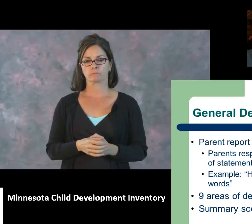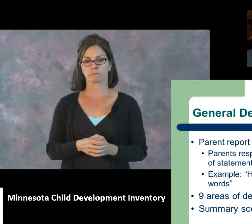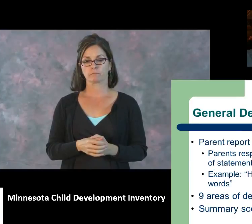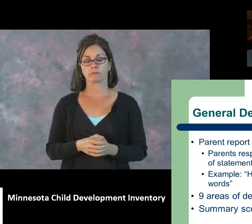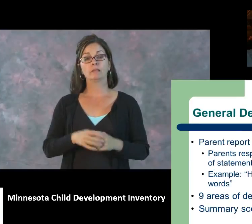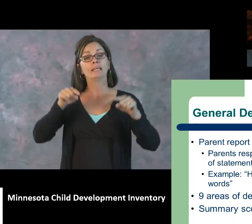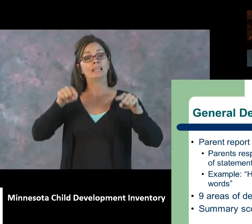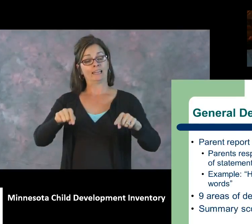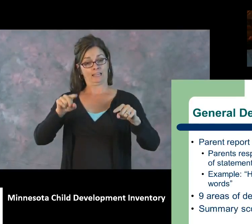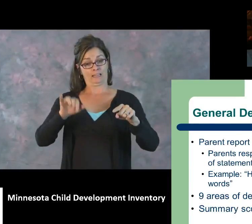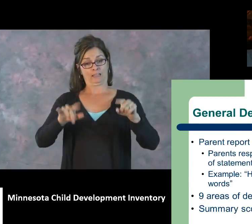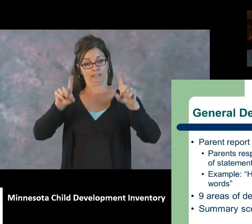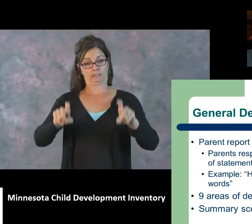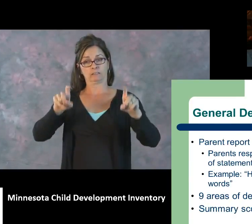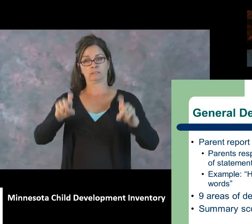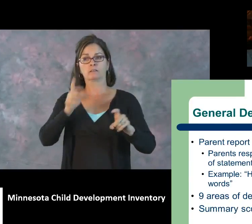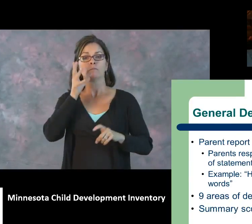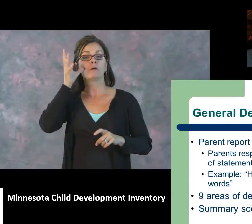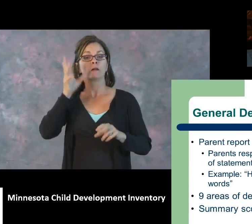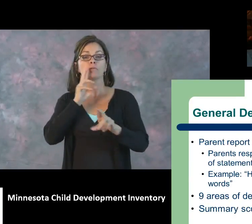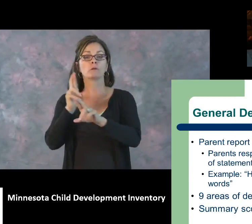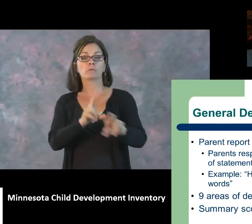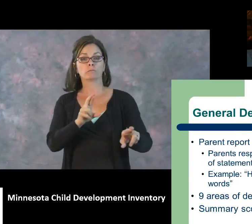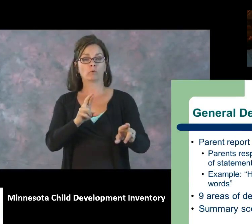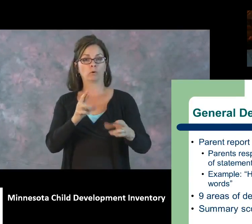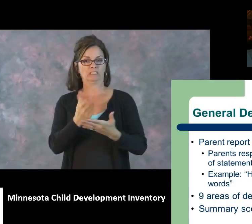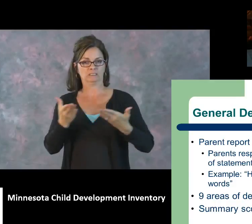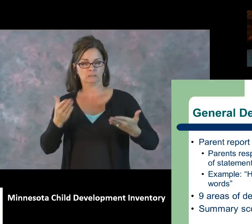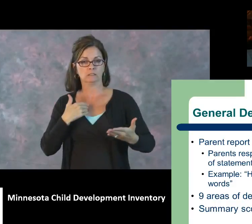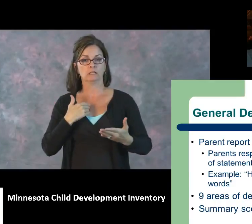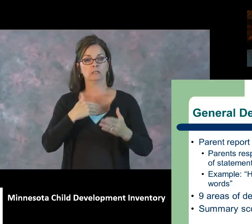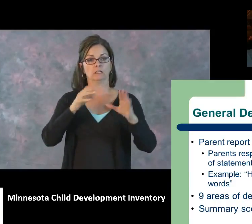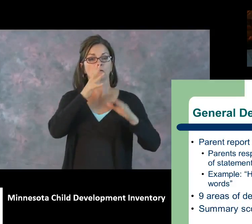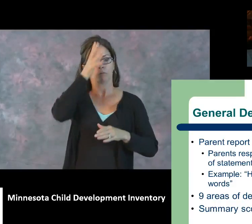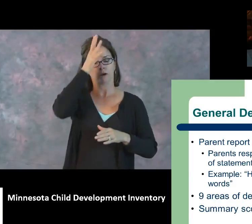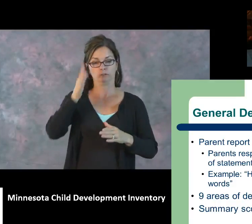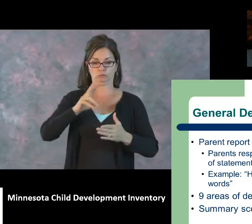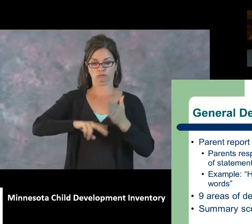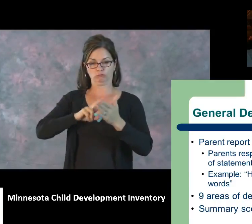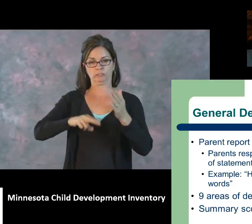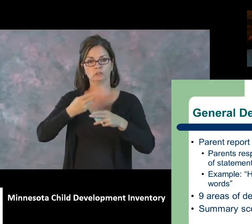This test is a parent report instrument. Parents read short statements about their child